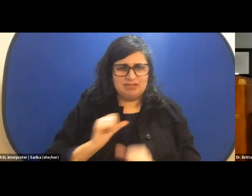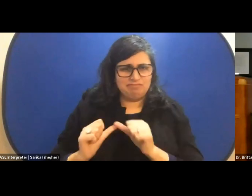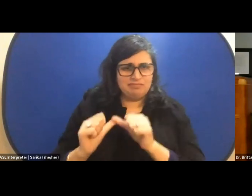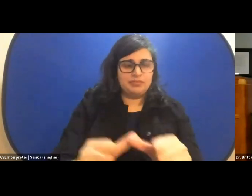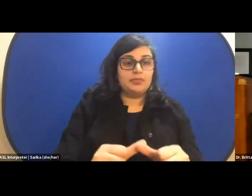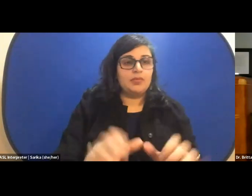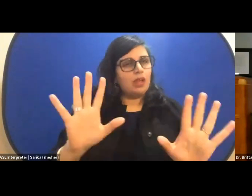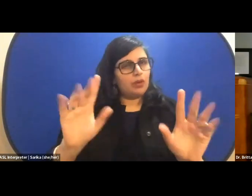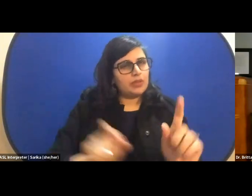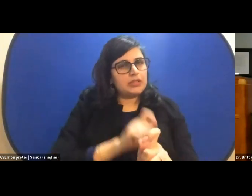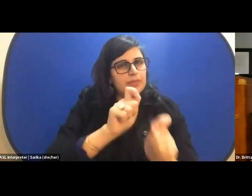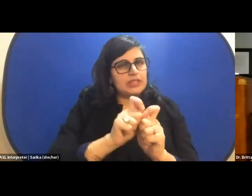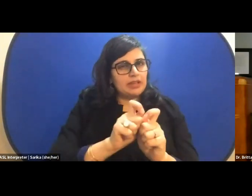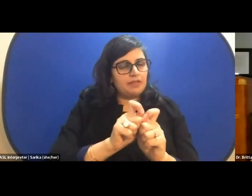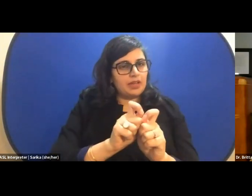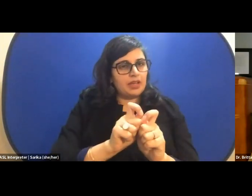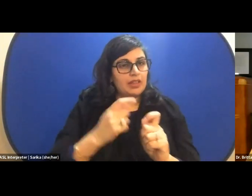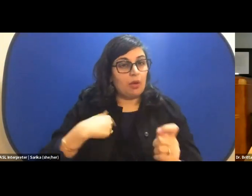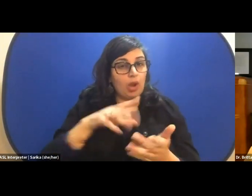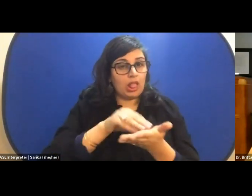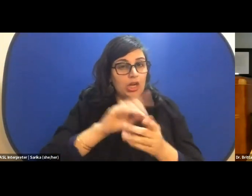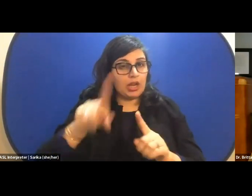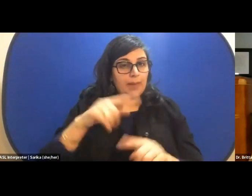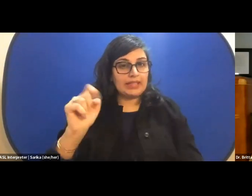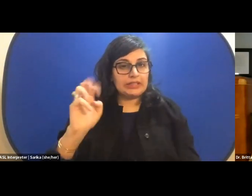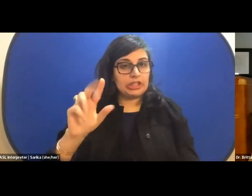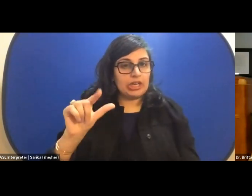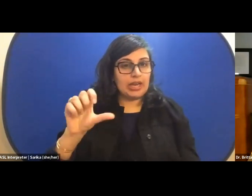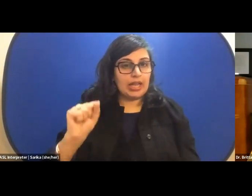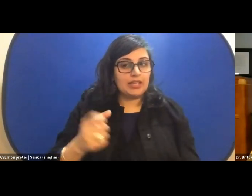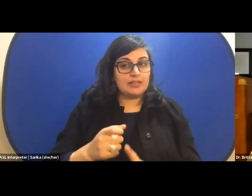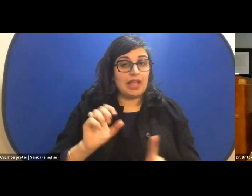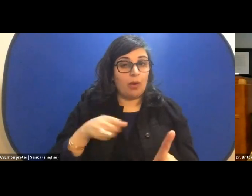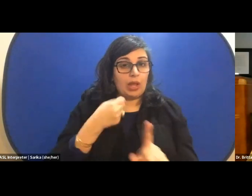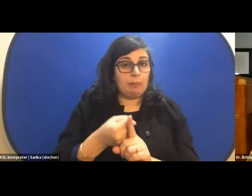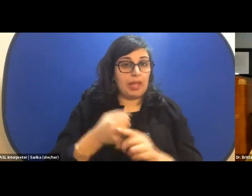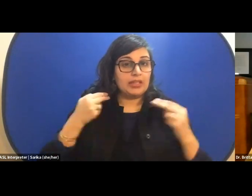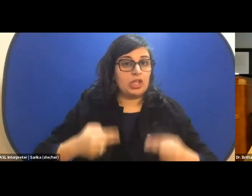diarrhea, eye pain and coughing, to